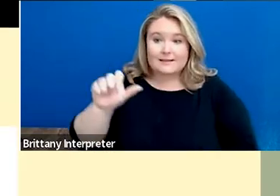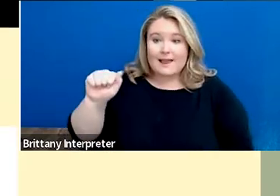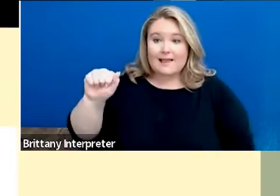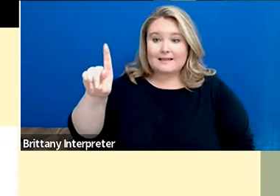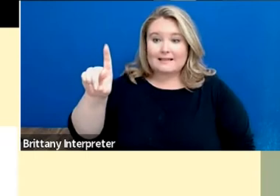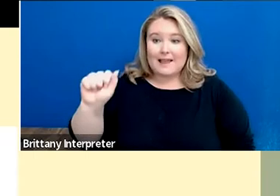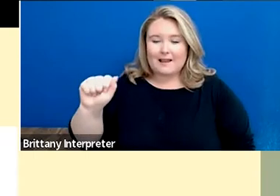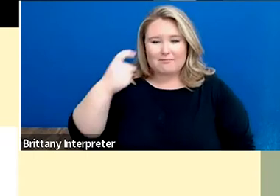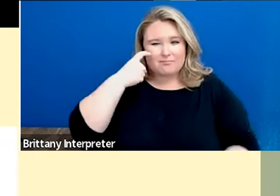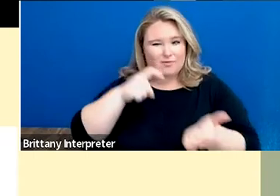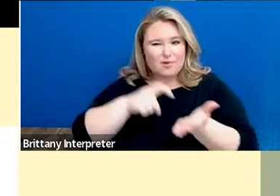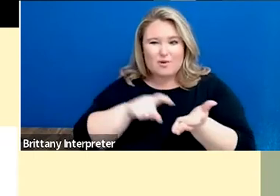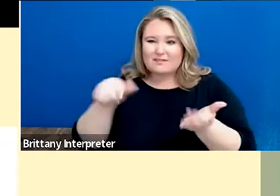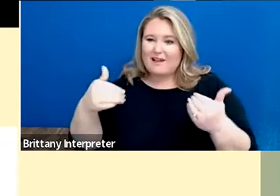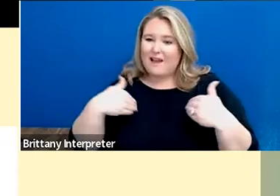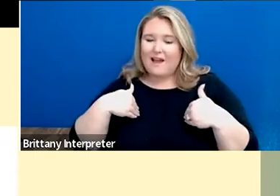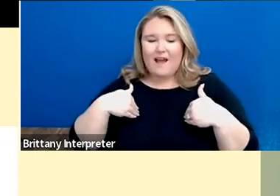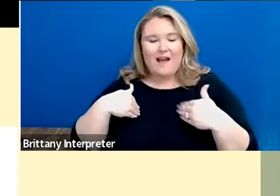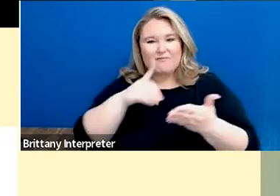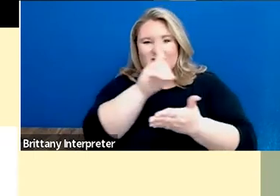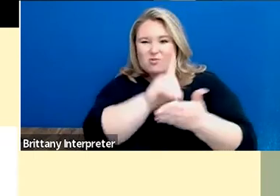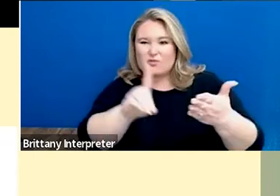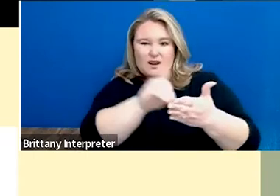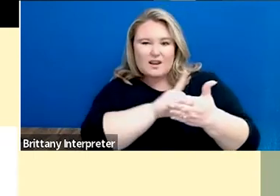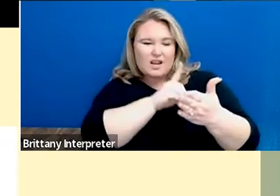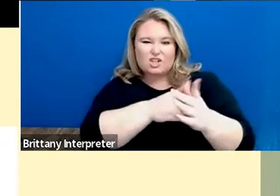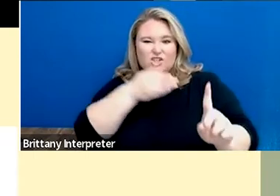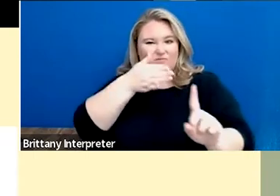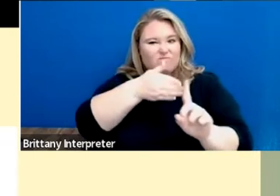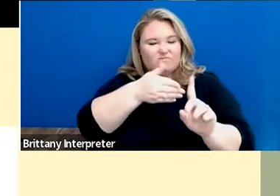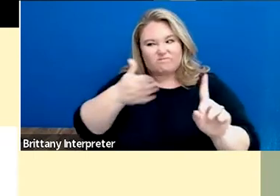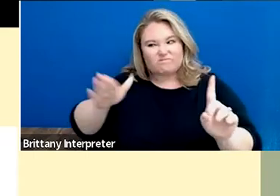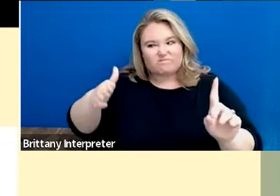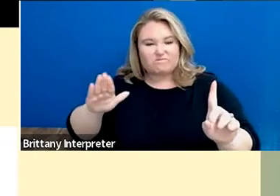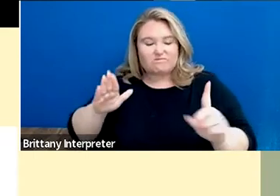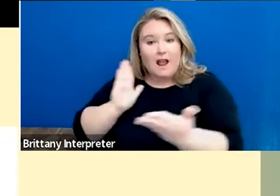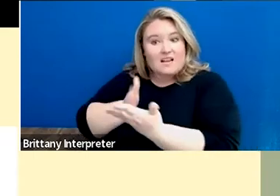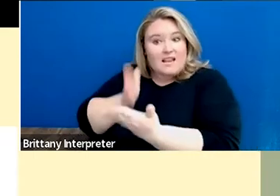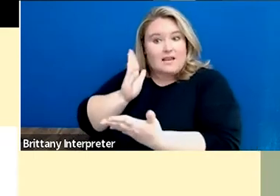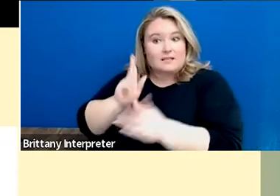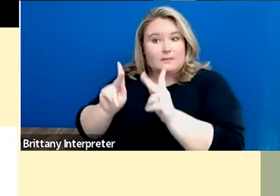discrimination and prejudice towards people with disabilities and that people could not compete